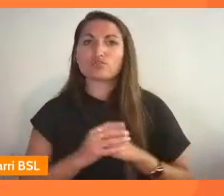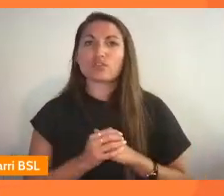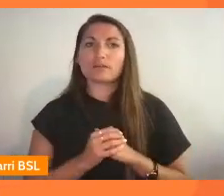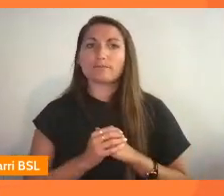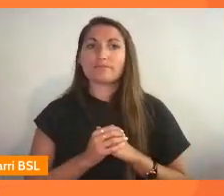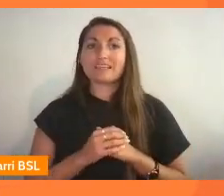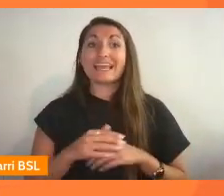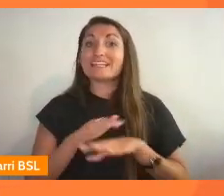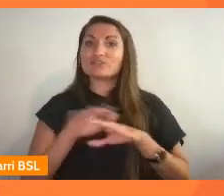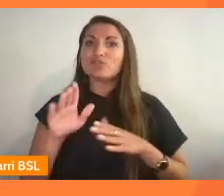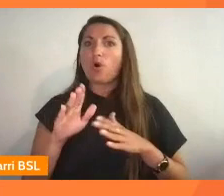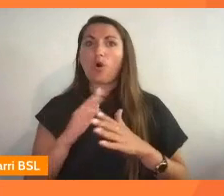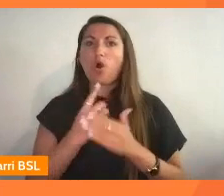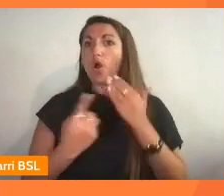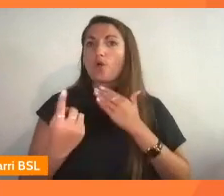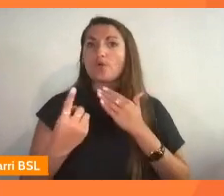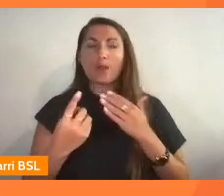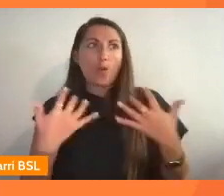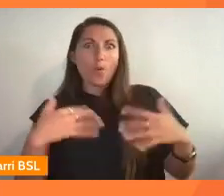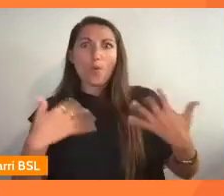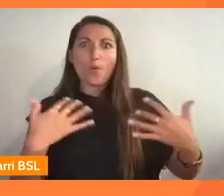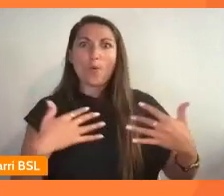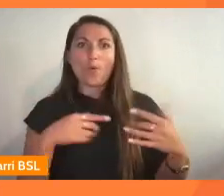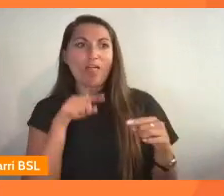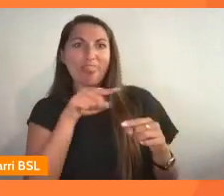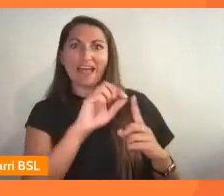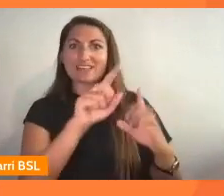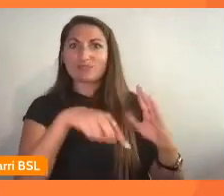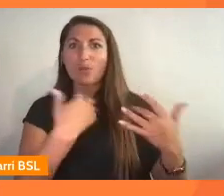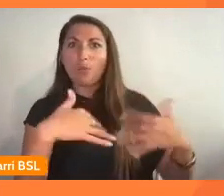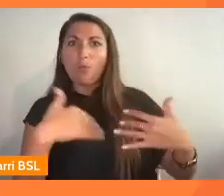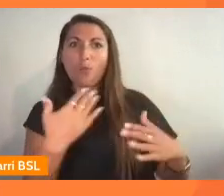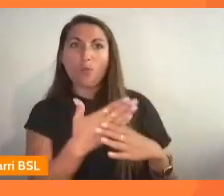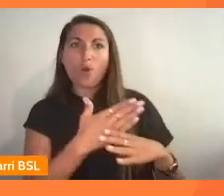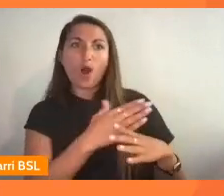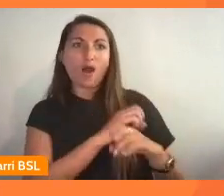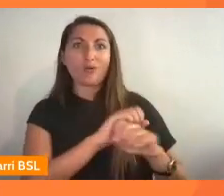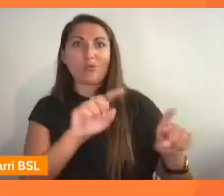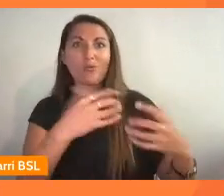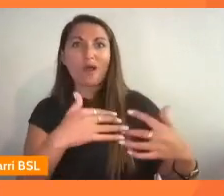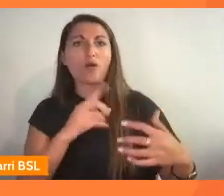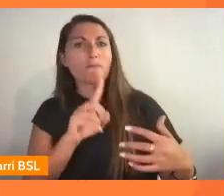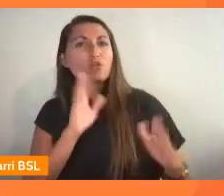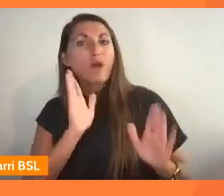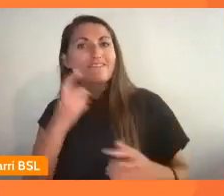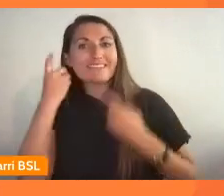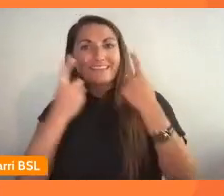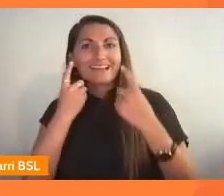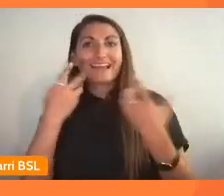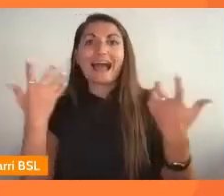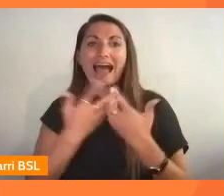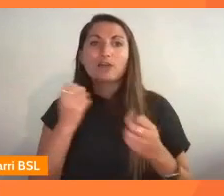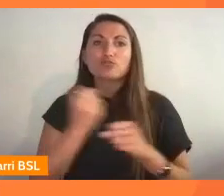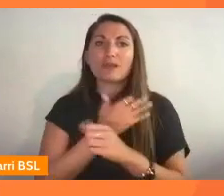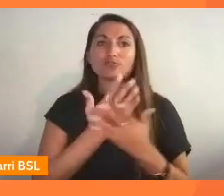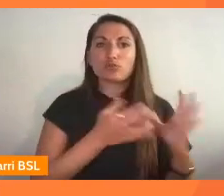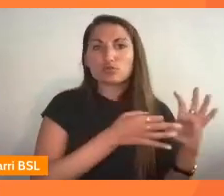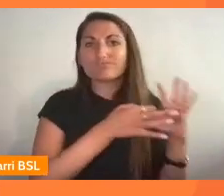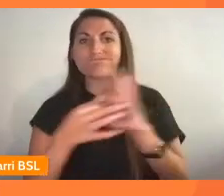shiny thing with a live audience, it's also about how do you get that with people who will probably never leave the house, or don't have time